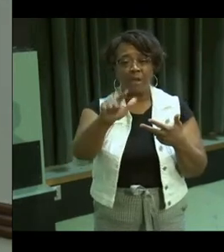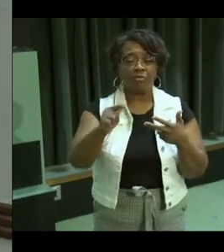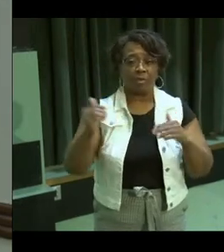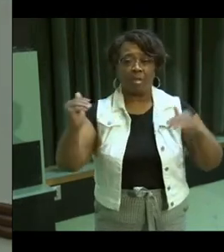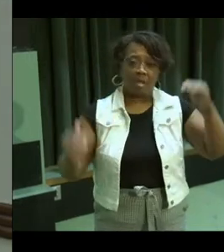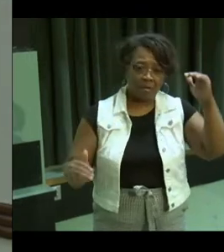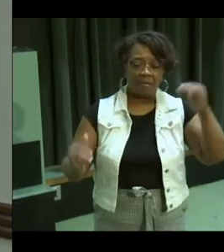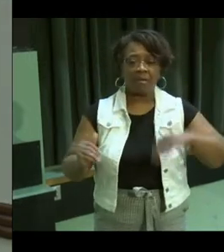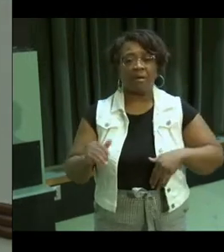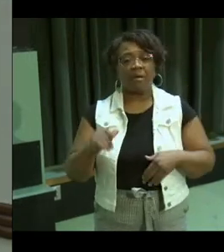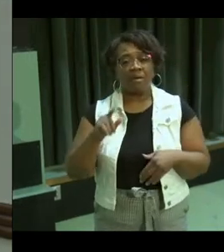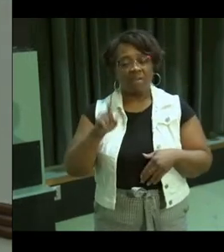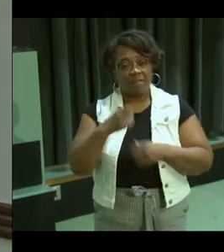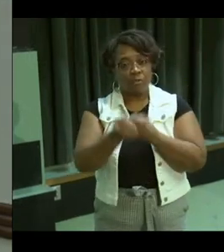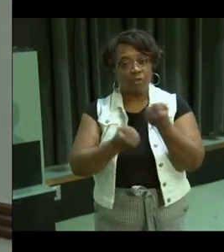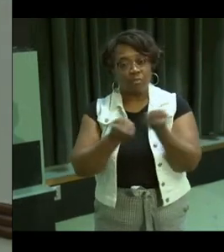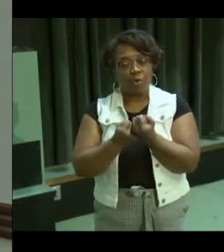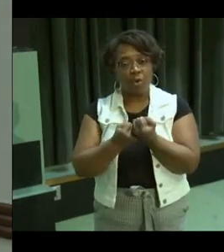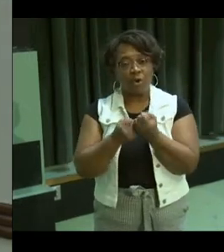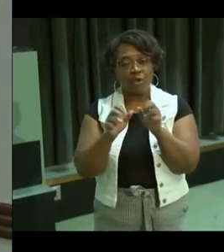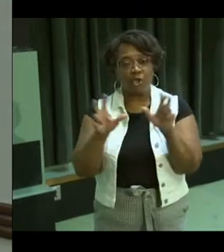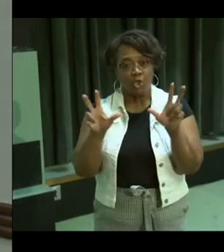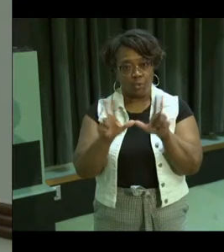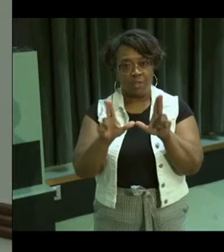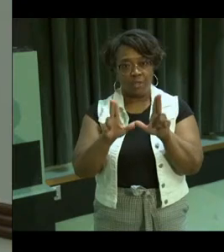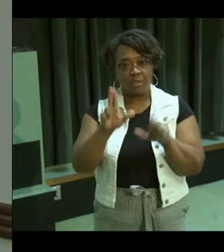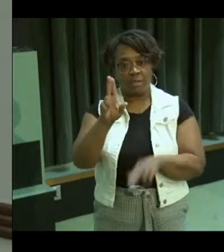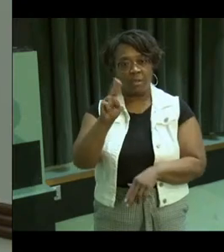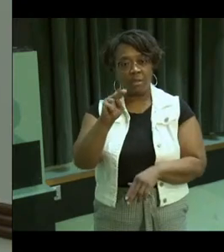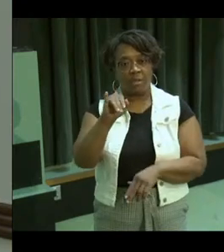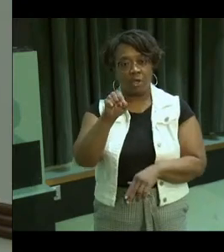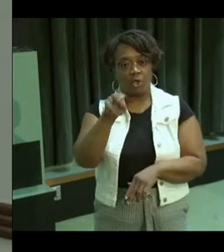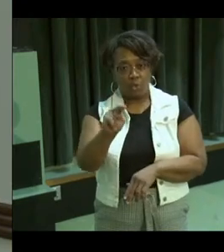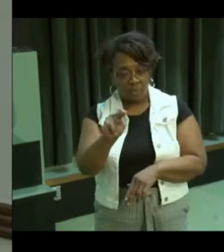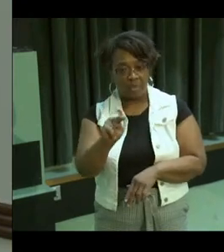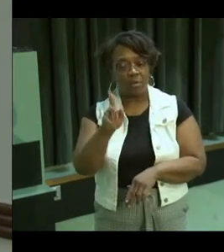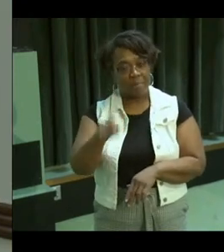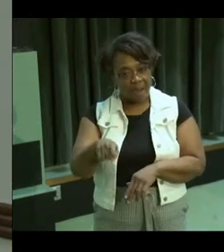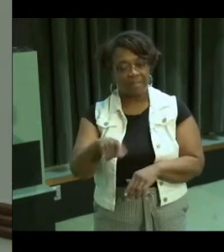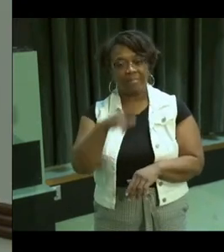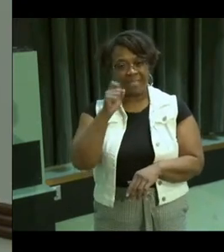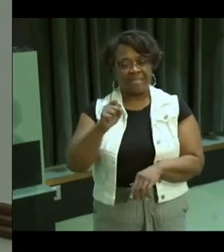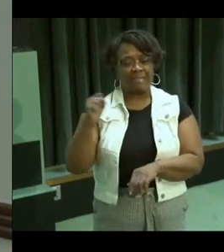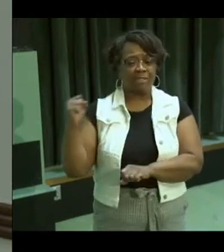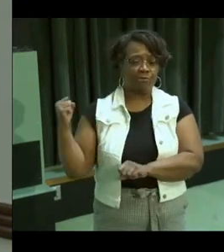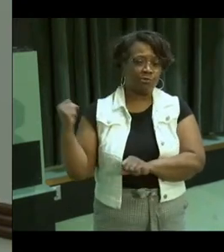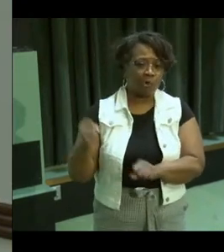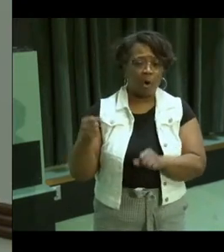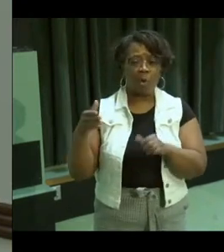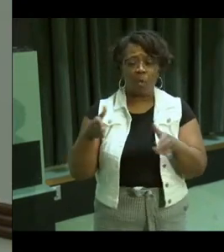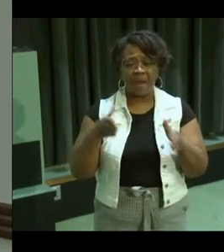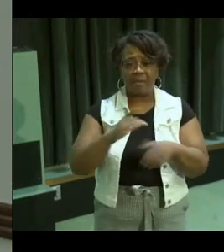got to support unions. You have